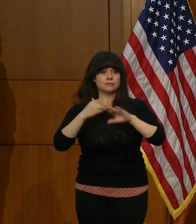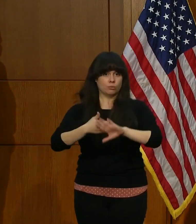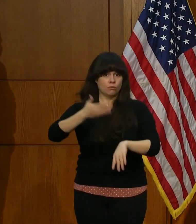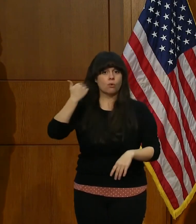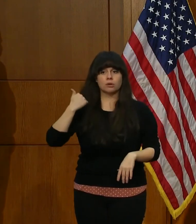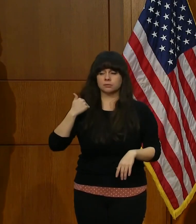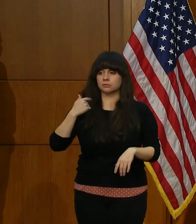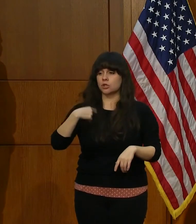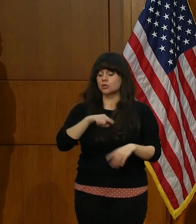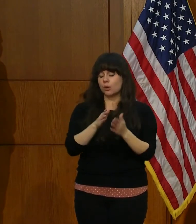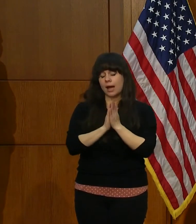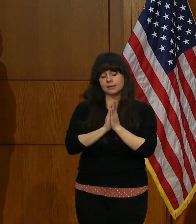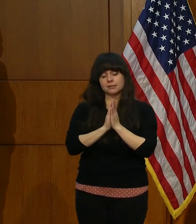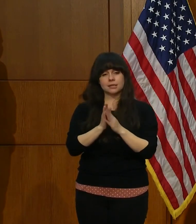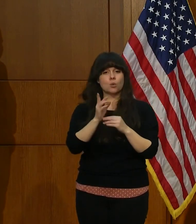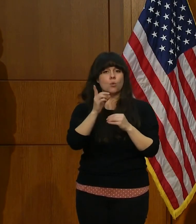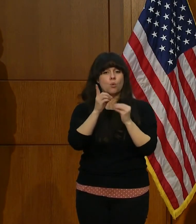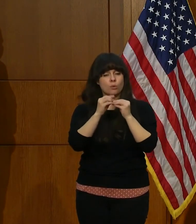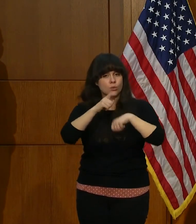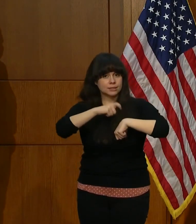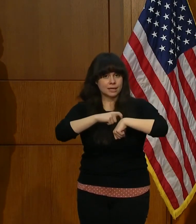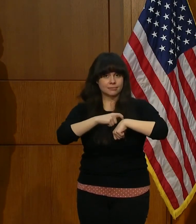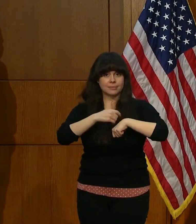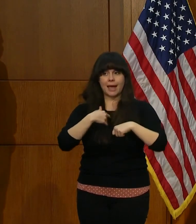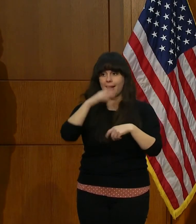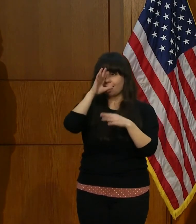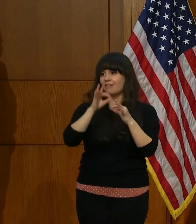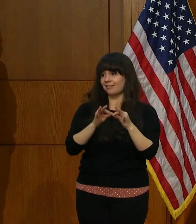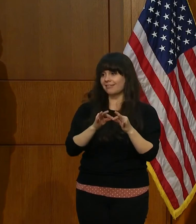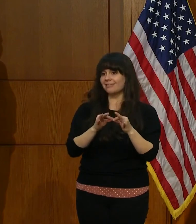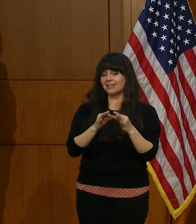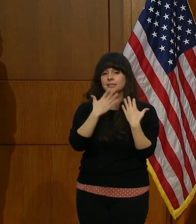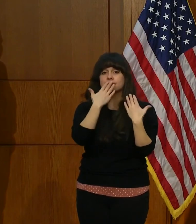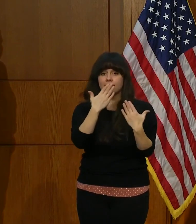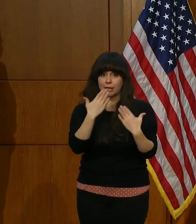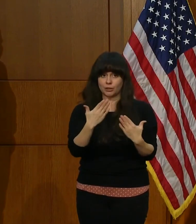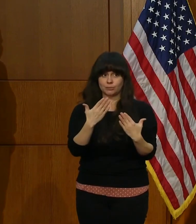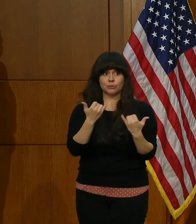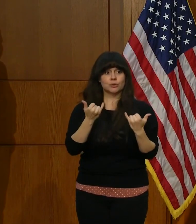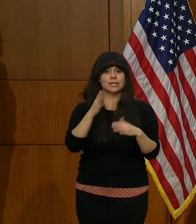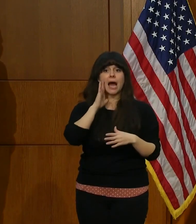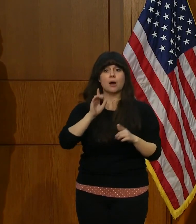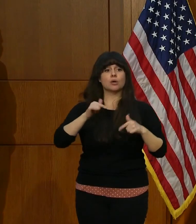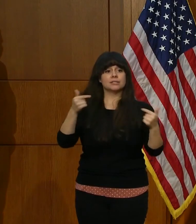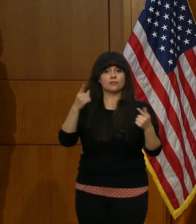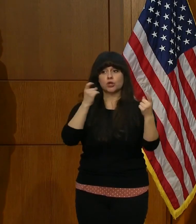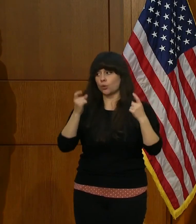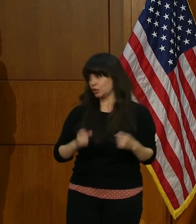THE JOB THAT NEEDS TO BE DONE. WE NEED YOU TO DO IT ONCE MORE.